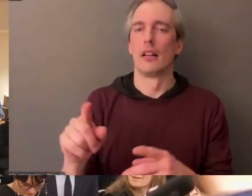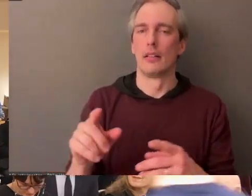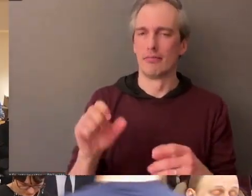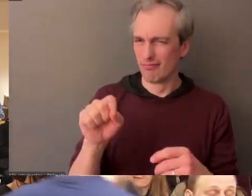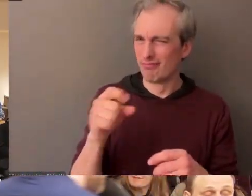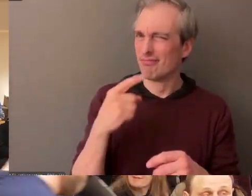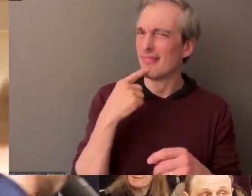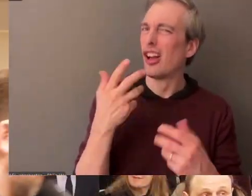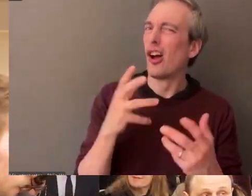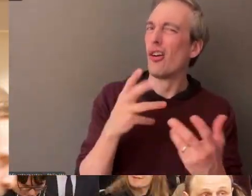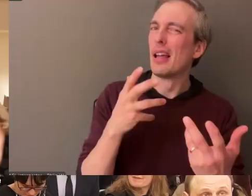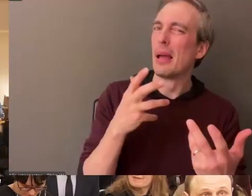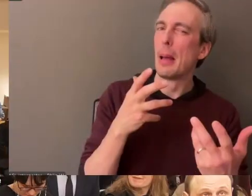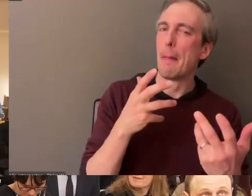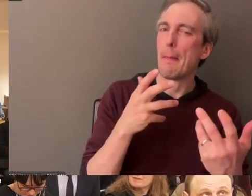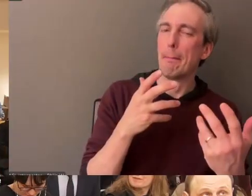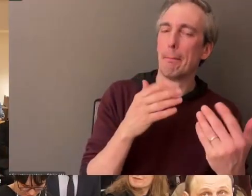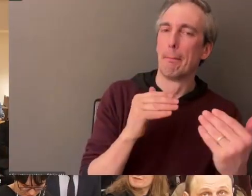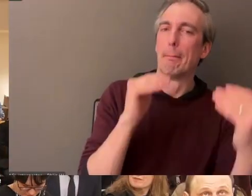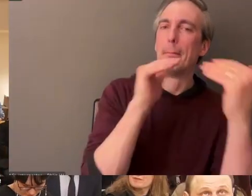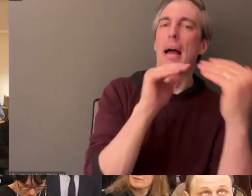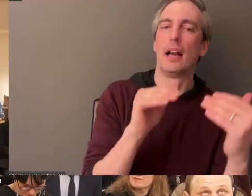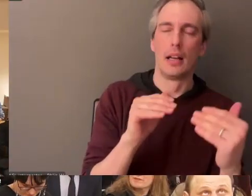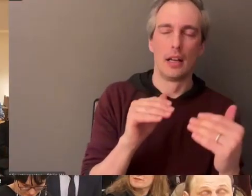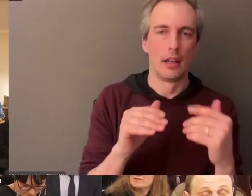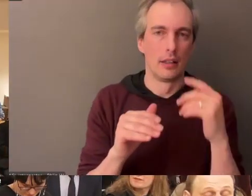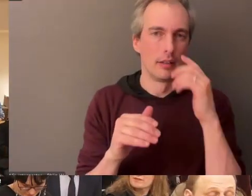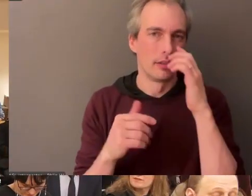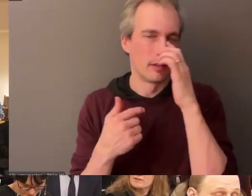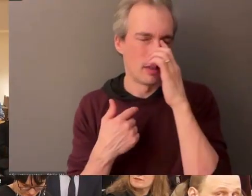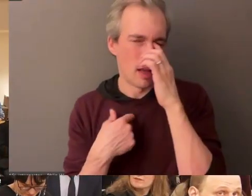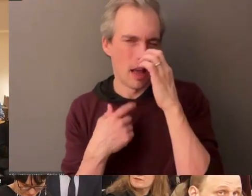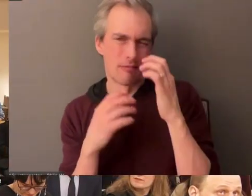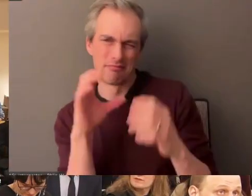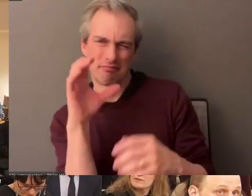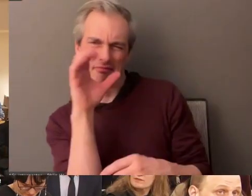I'm inferring that that means something that met the acceptance criteria.